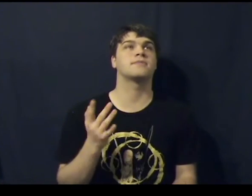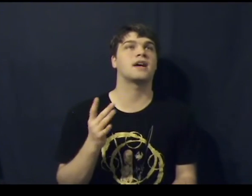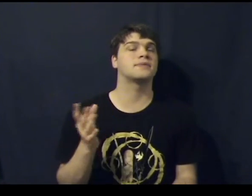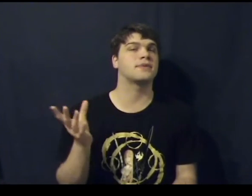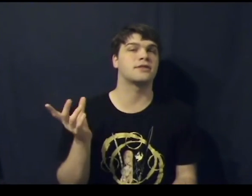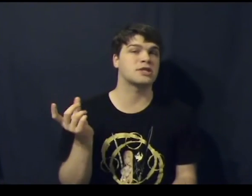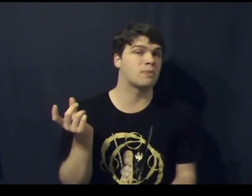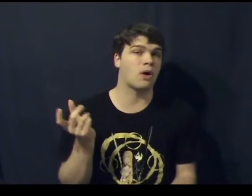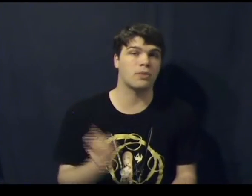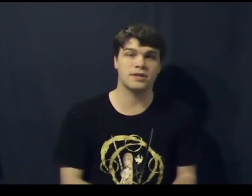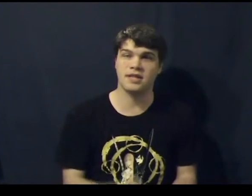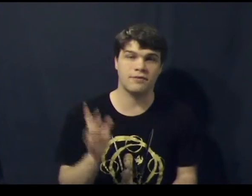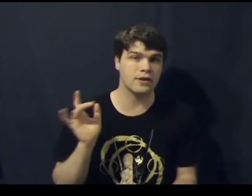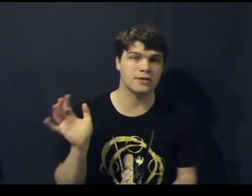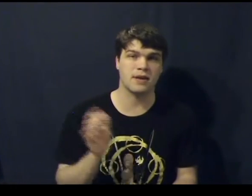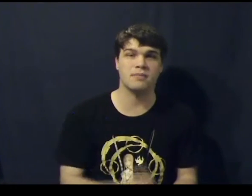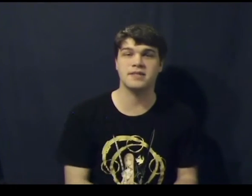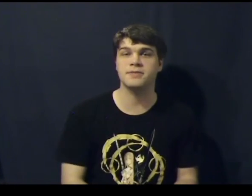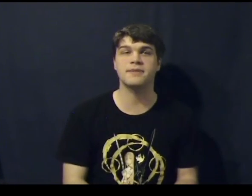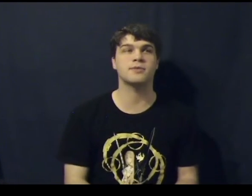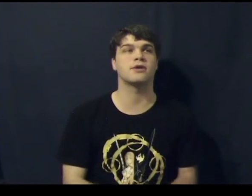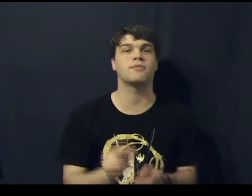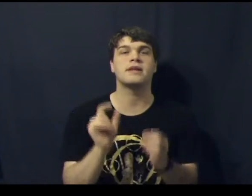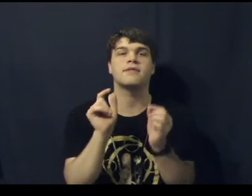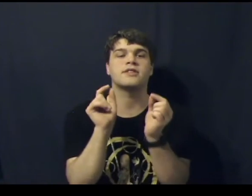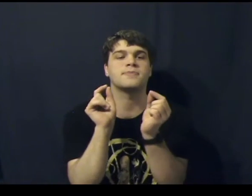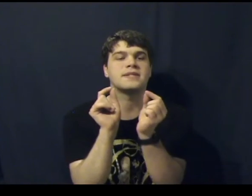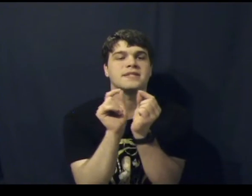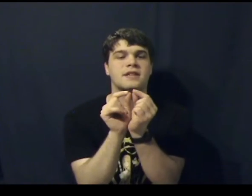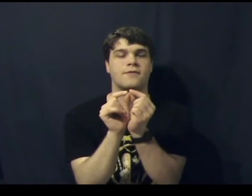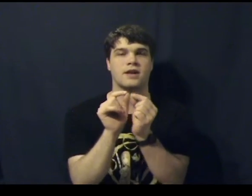when they're small words they fingerspell them, sometimes when you're being very specific